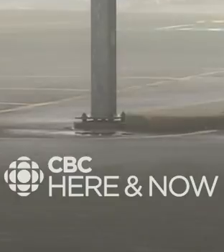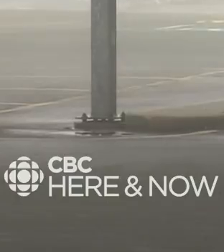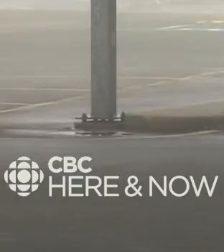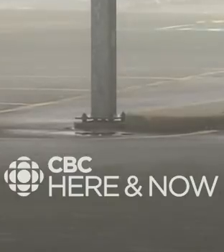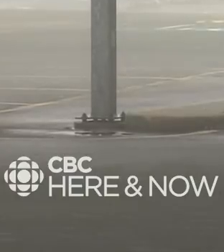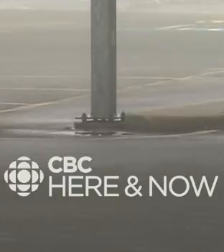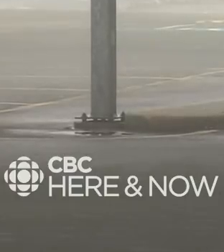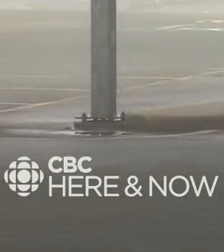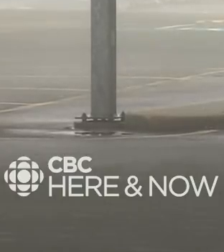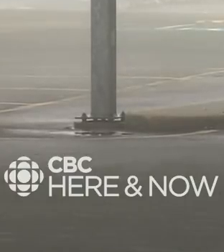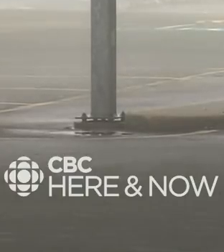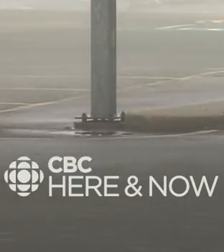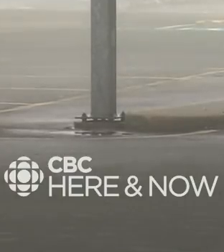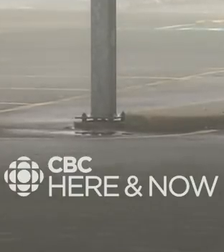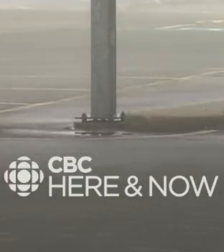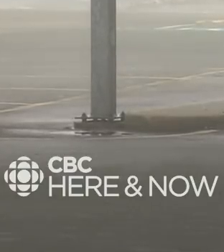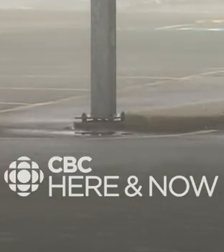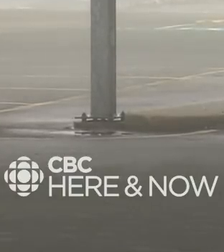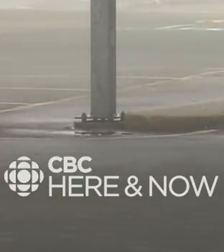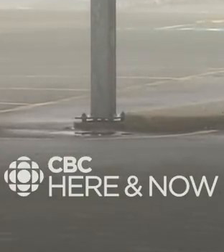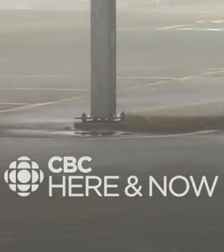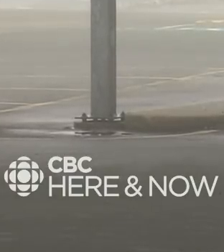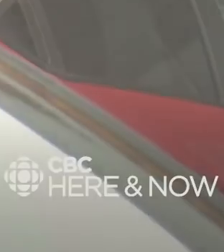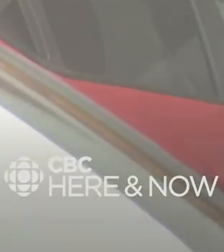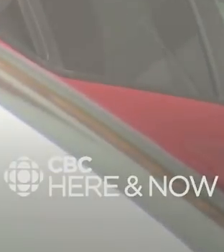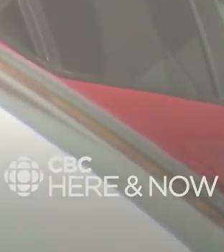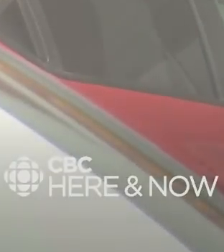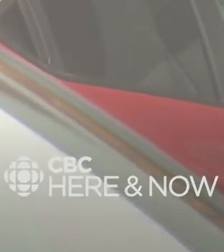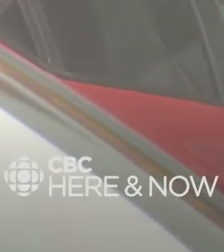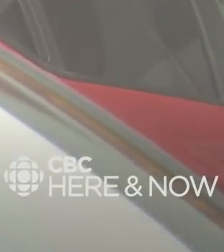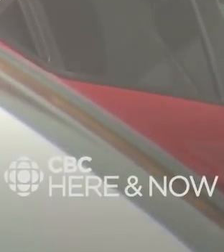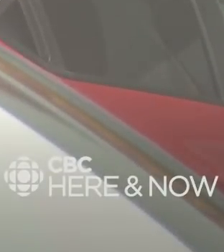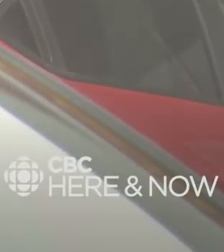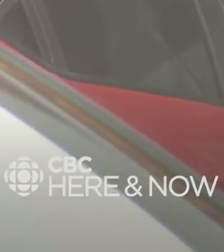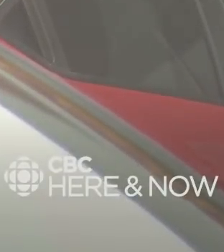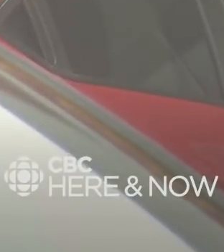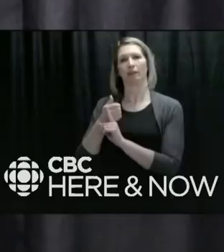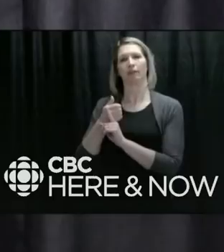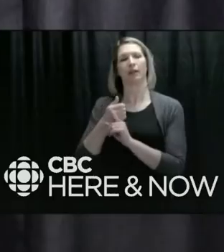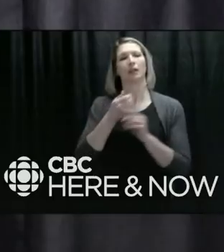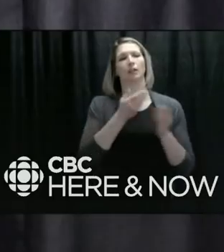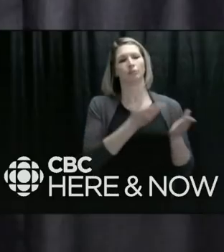INFECTED JUMPS TO 120. WE SEE COMMUNITY TRANSMISSION